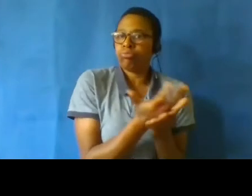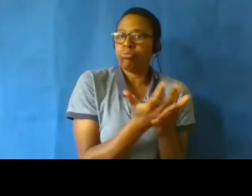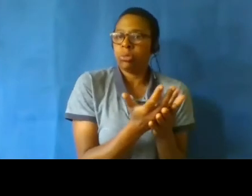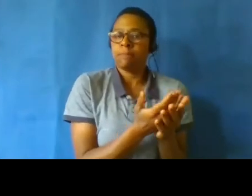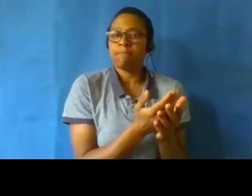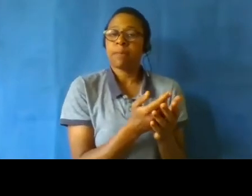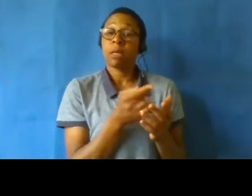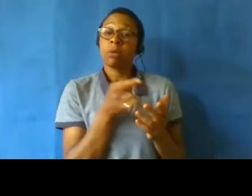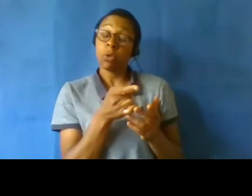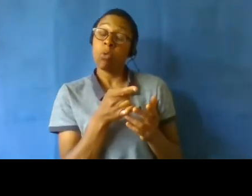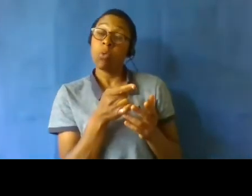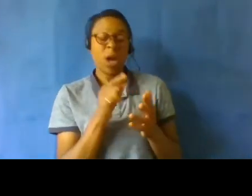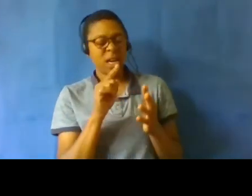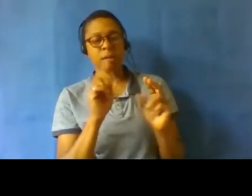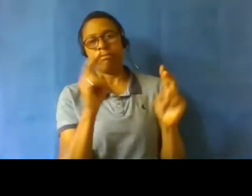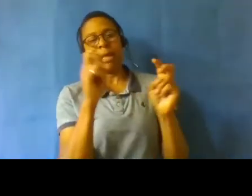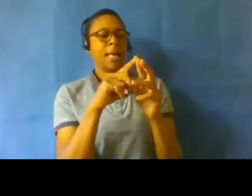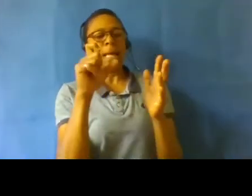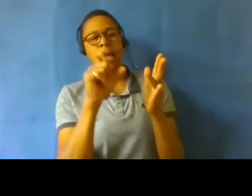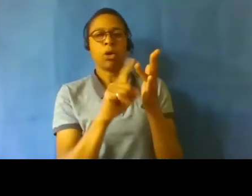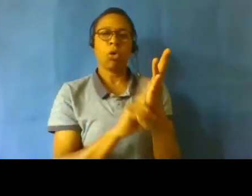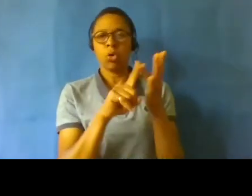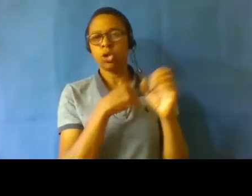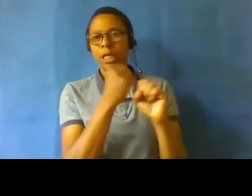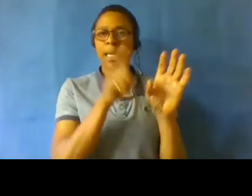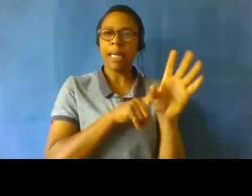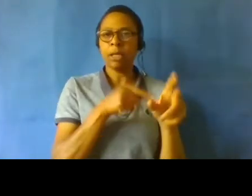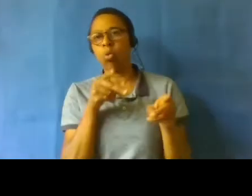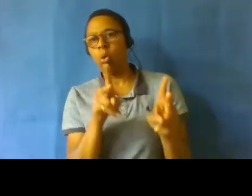limited to the individual person but is always considered in symbiosis and